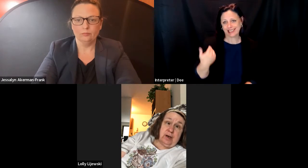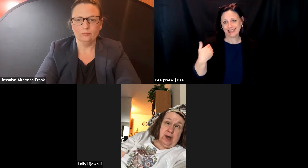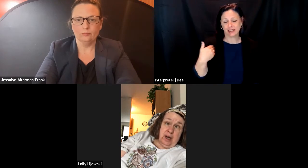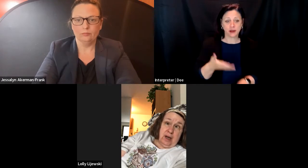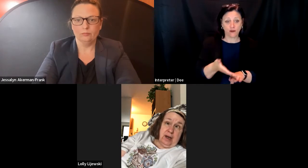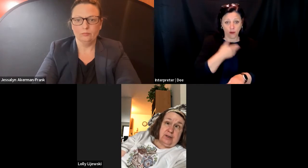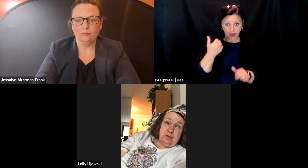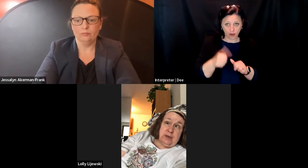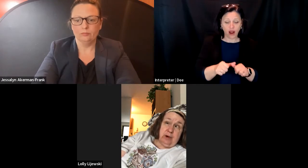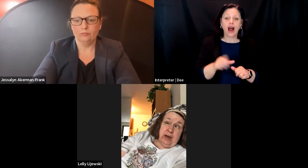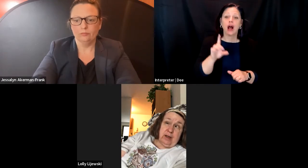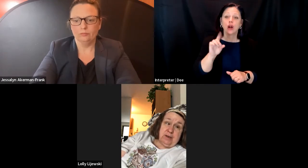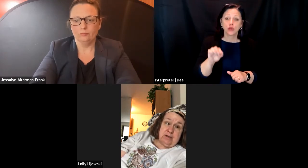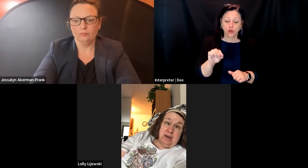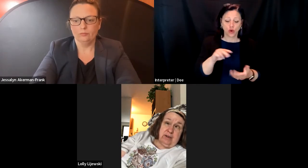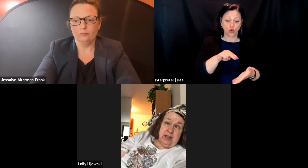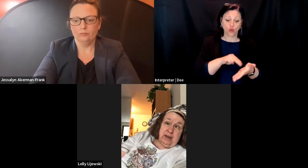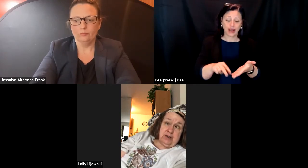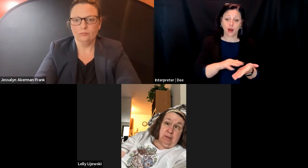So I identify more as a person with dual sensory loss.